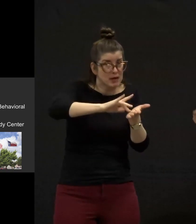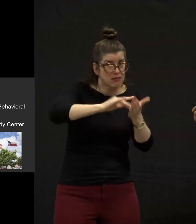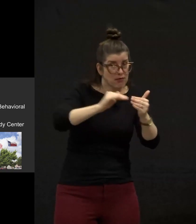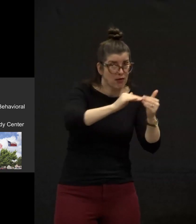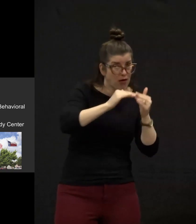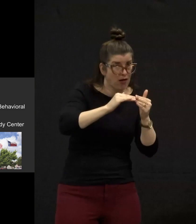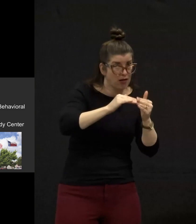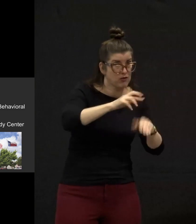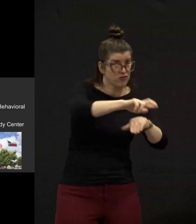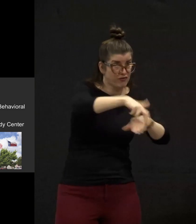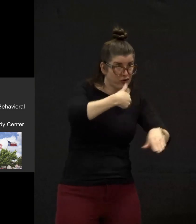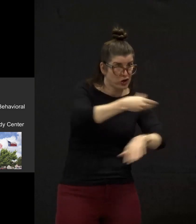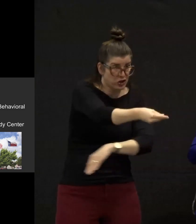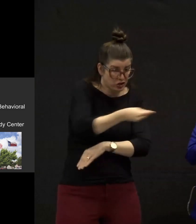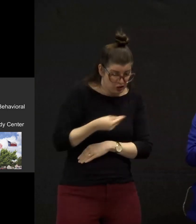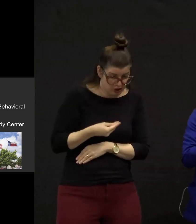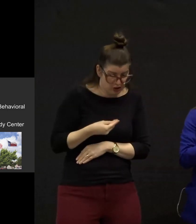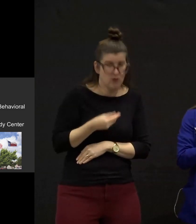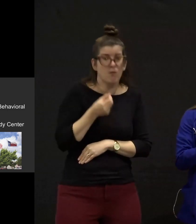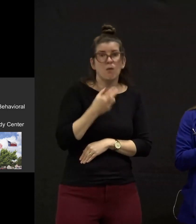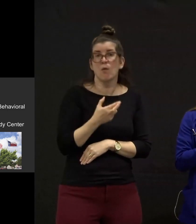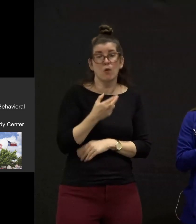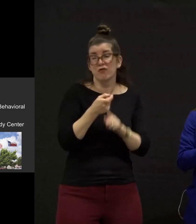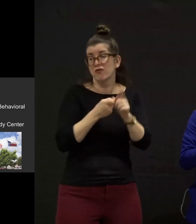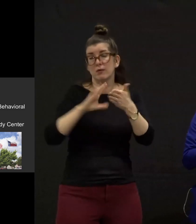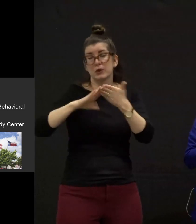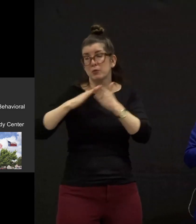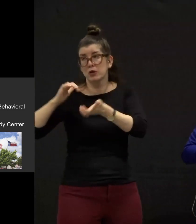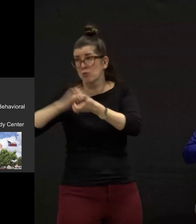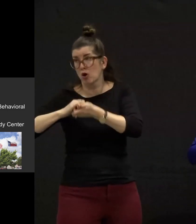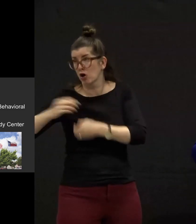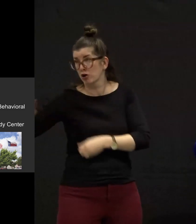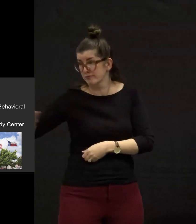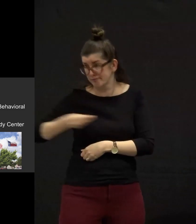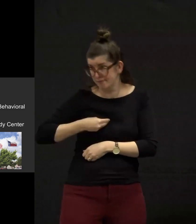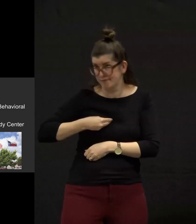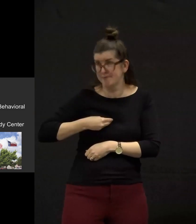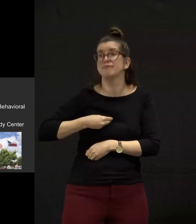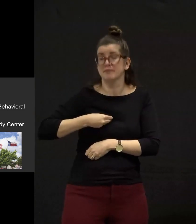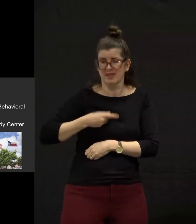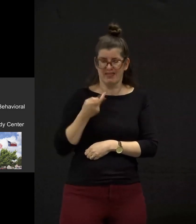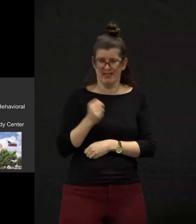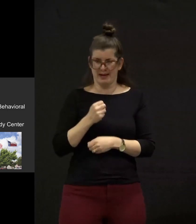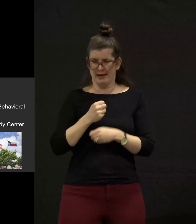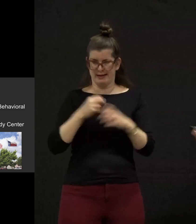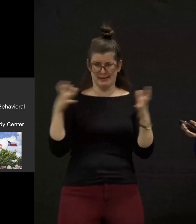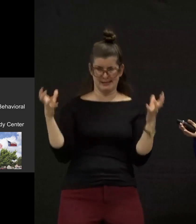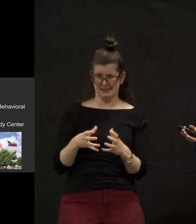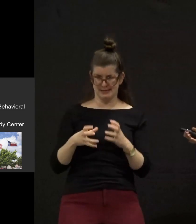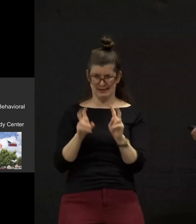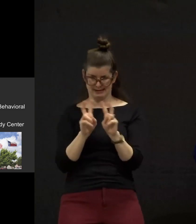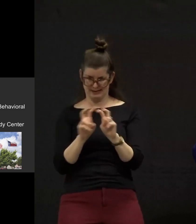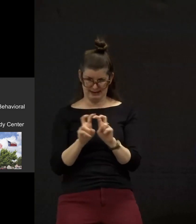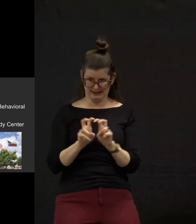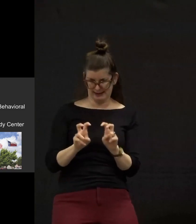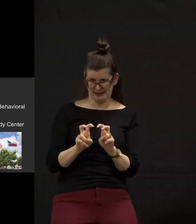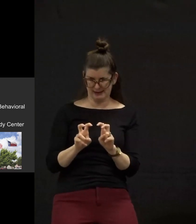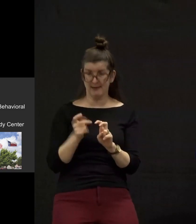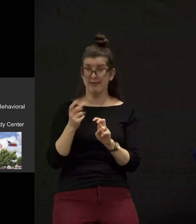or from with a community partner, and then assessing and sending out or making recommendations,